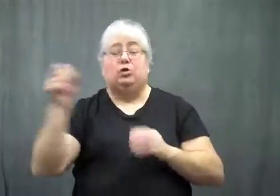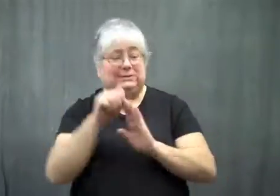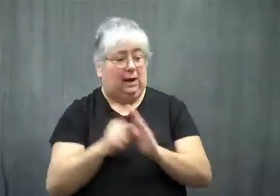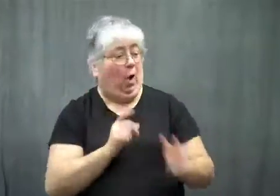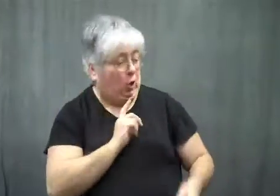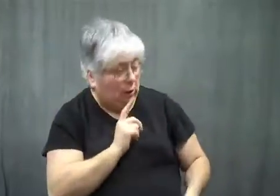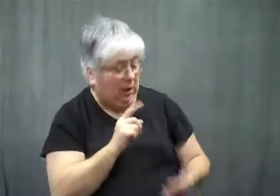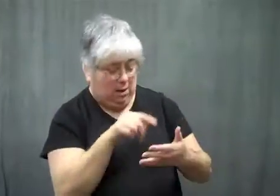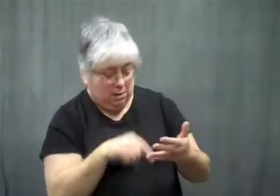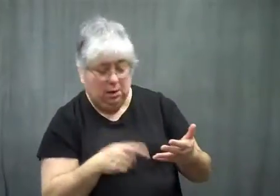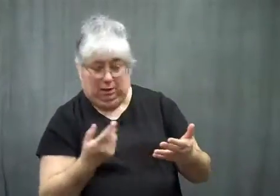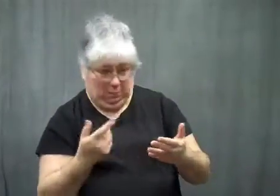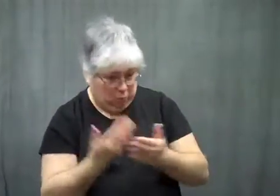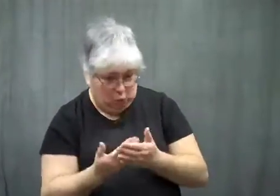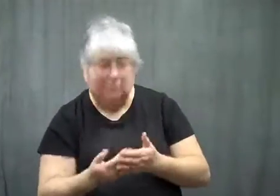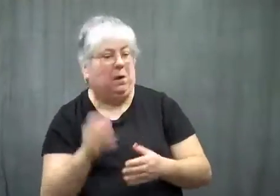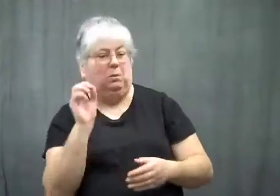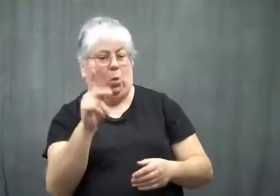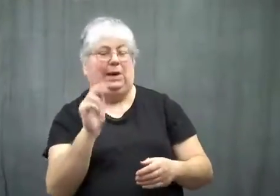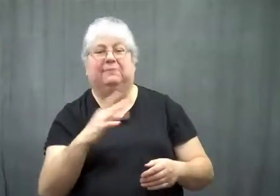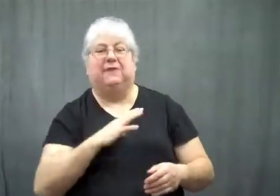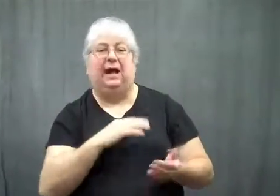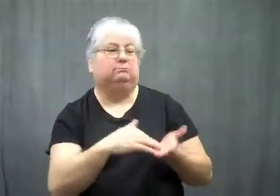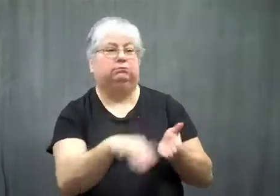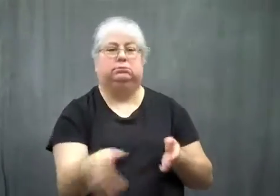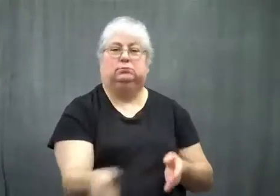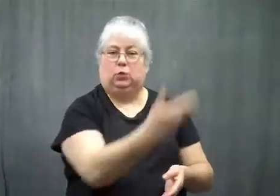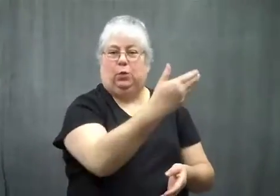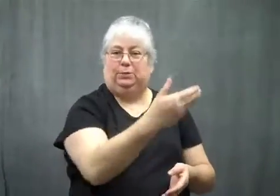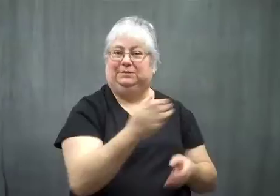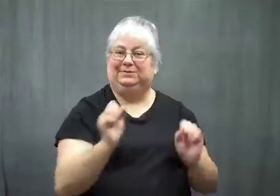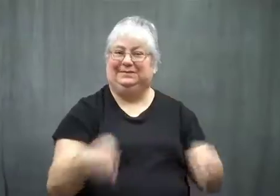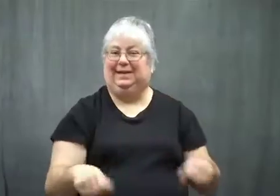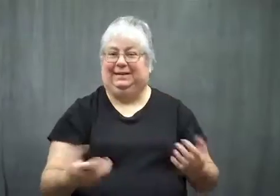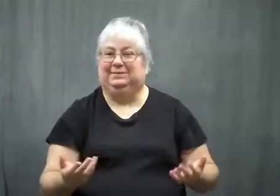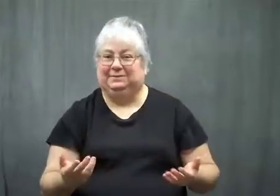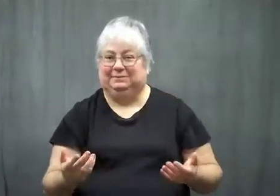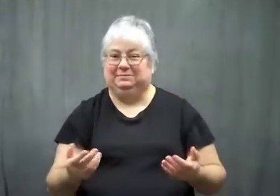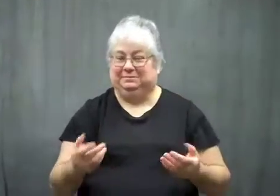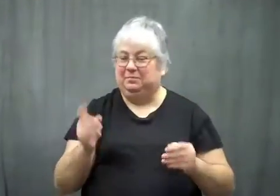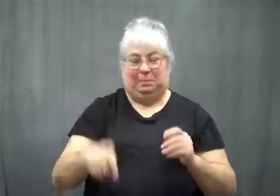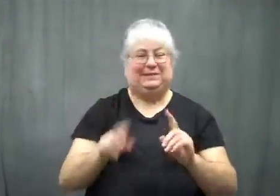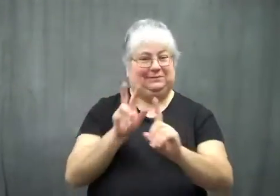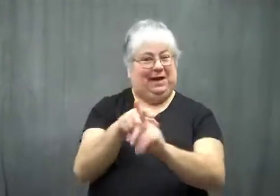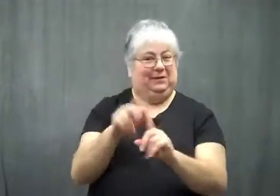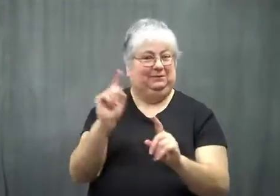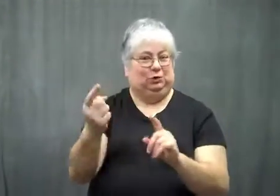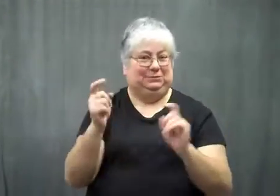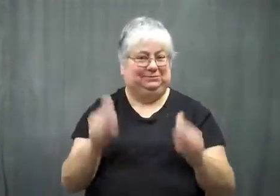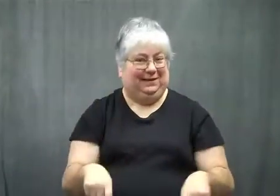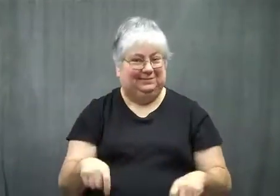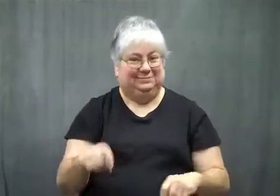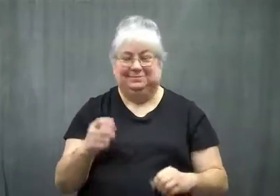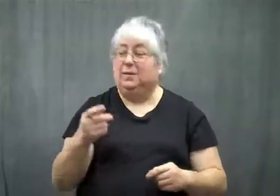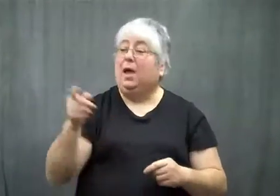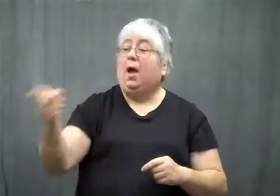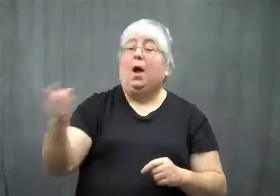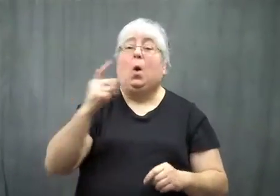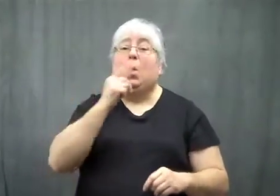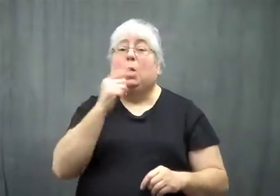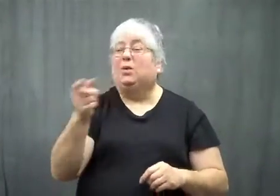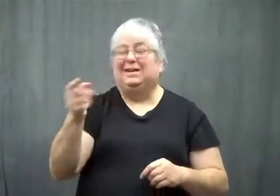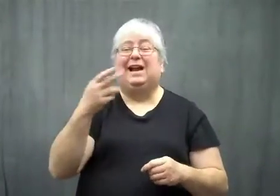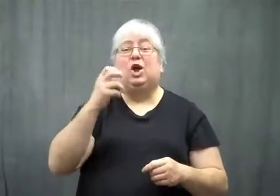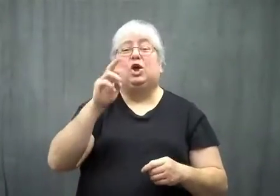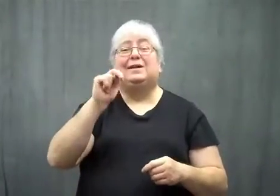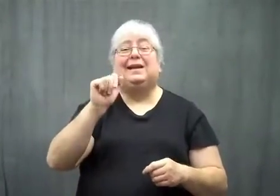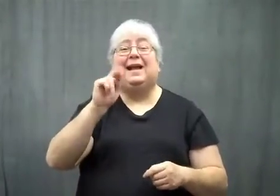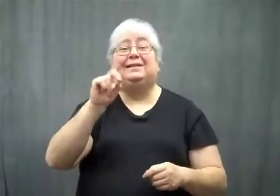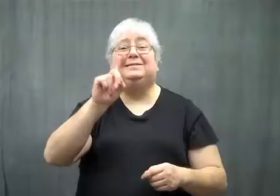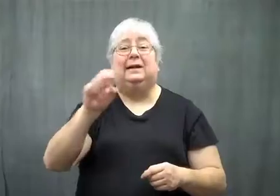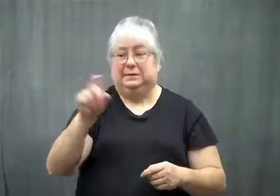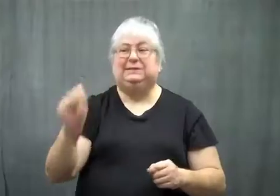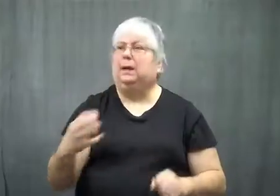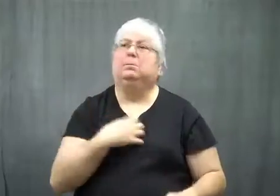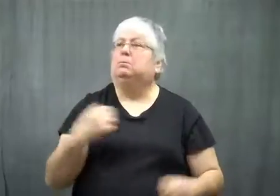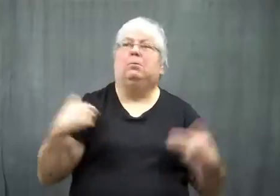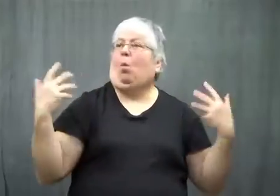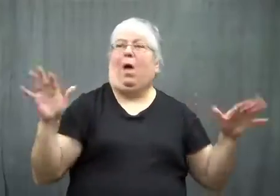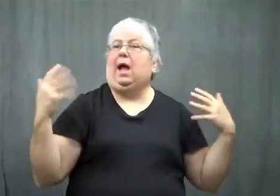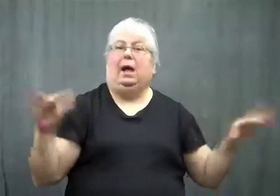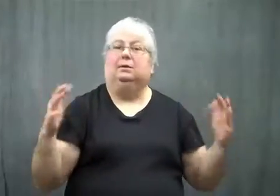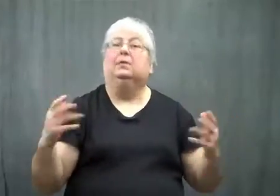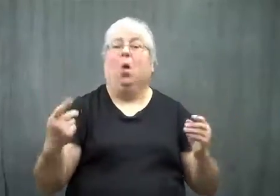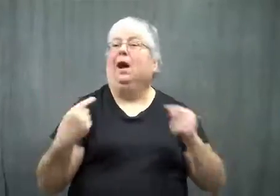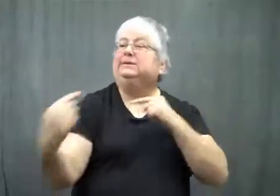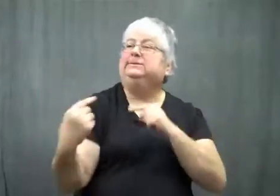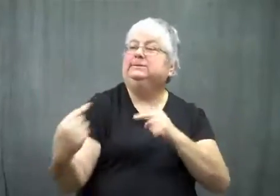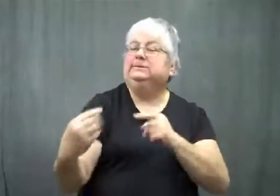The other state can look it over, and if there is sufficient grounds, allow the prisoner to be taken.